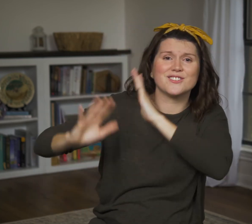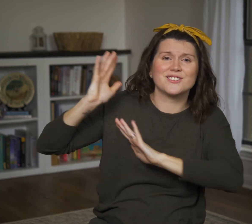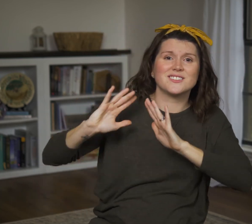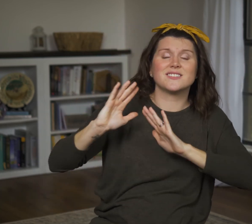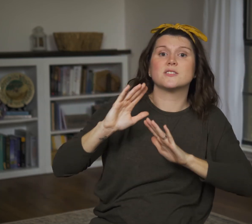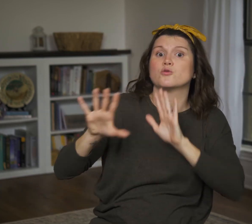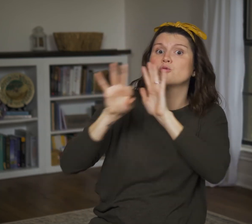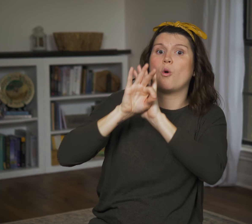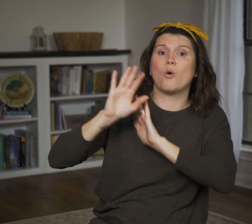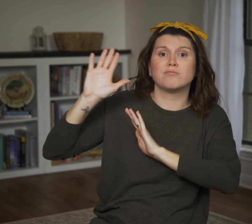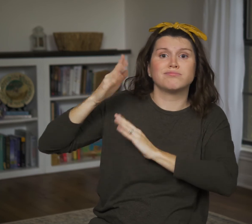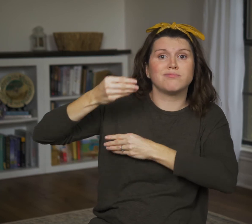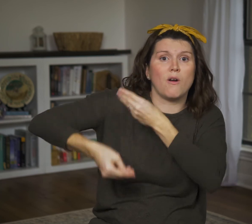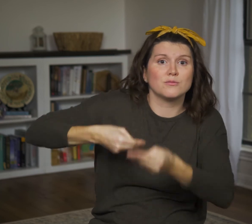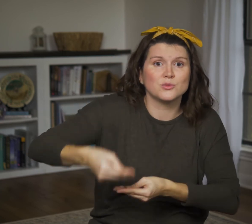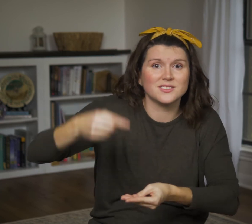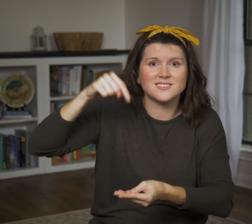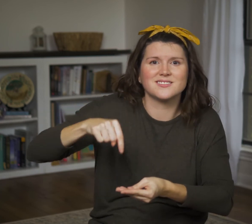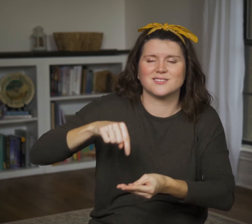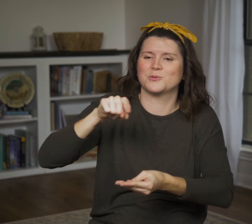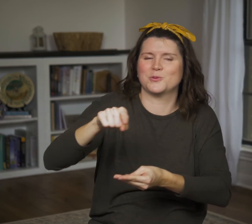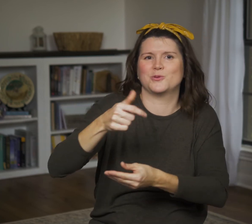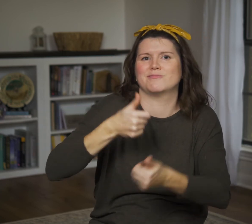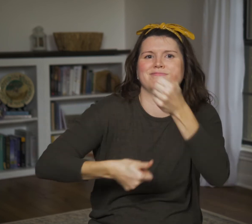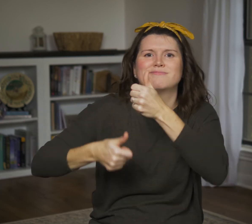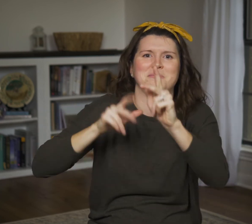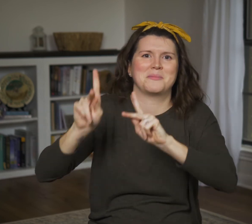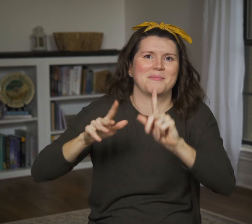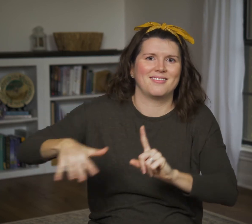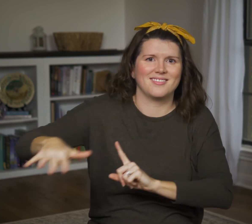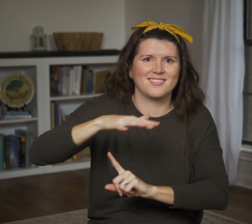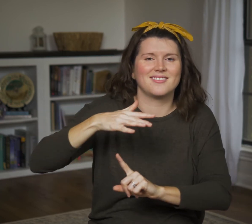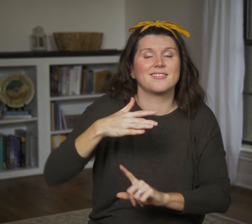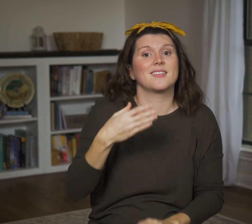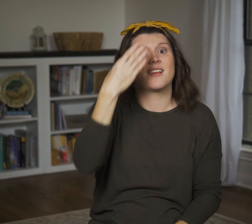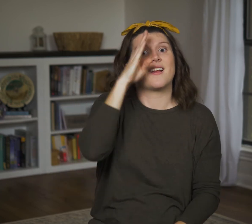and chose their offspring after them, you above all peoples” (10:14-15).